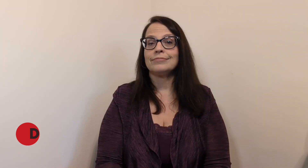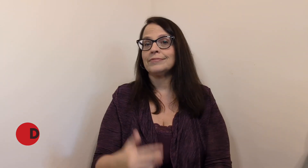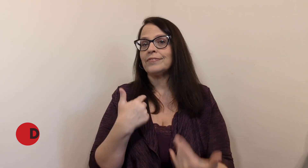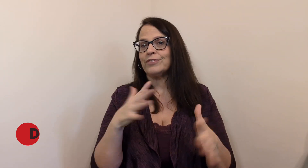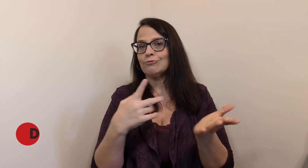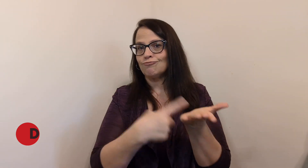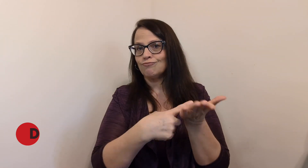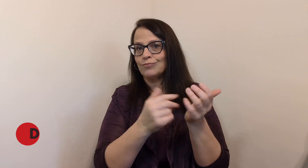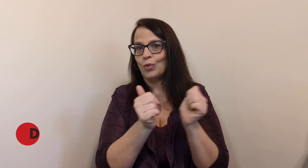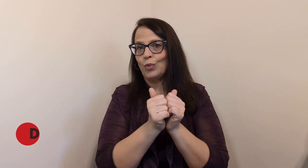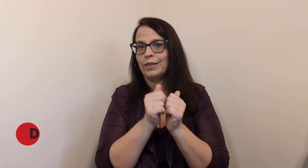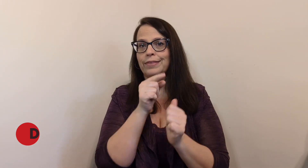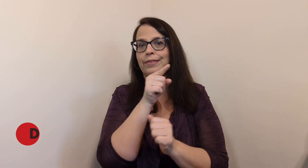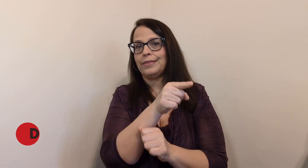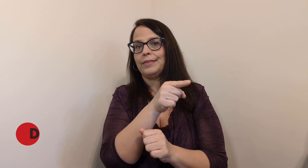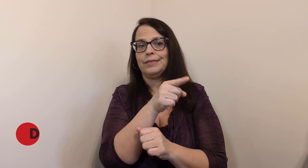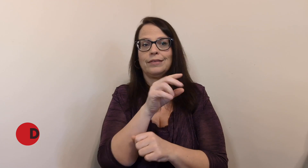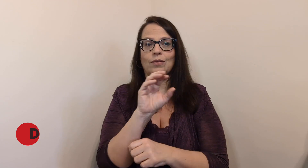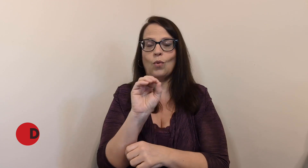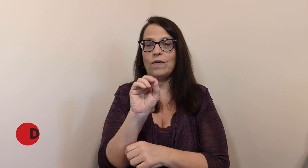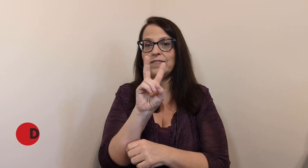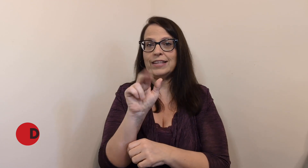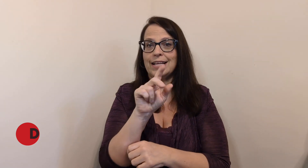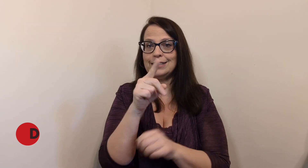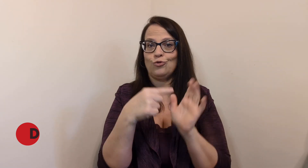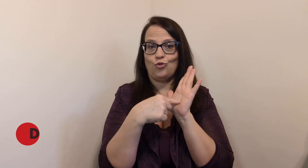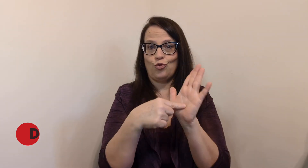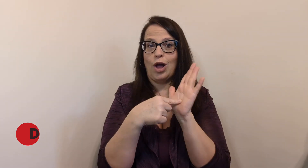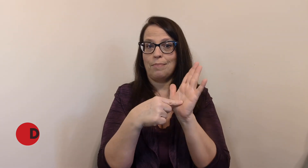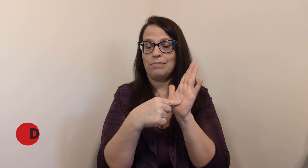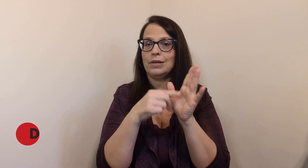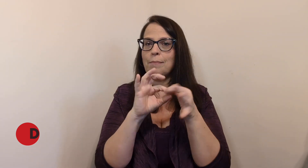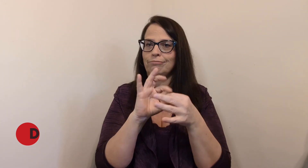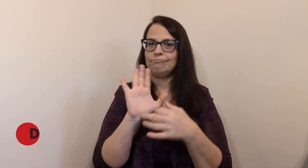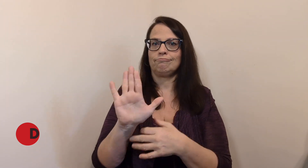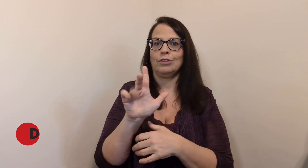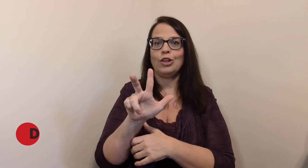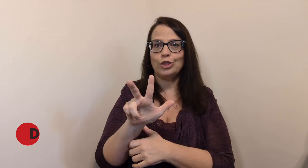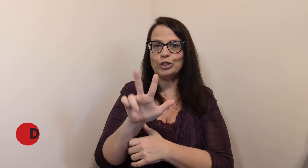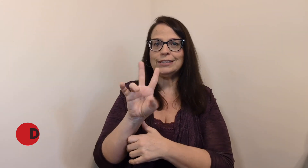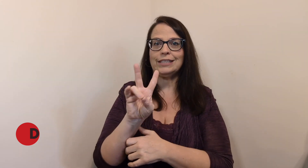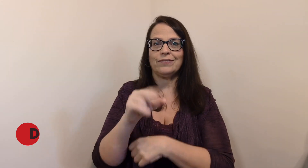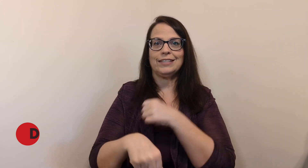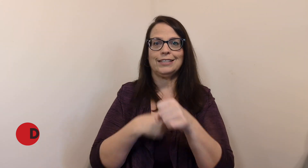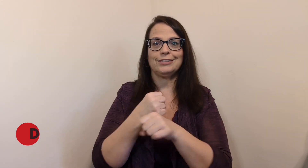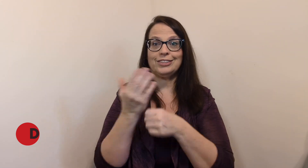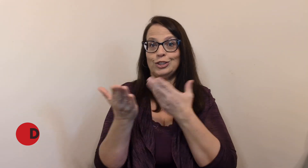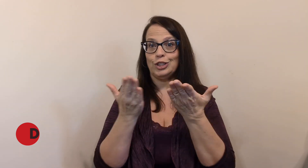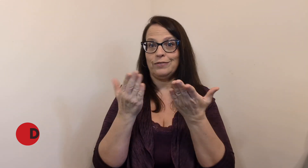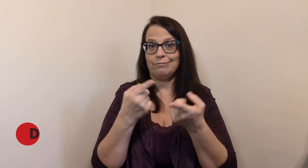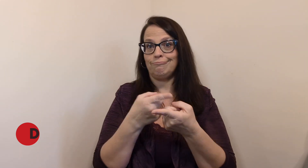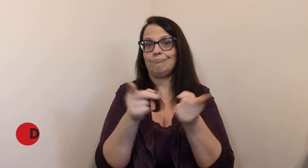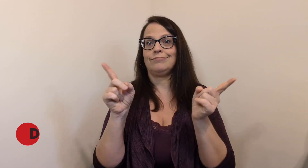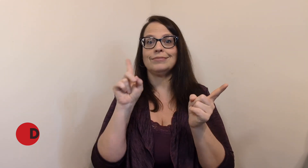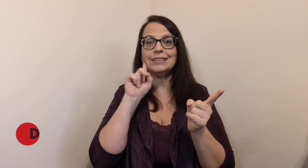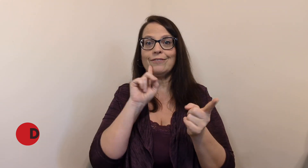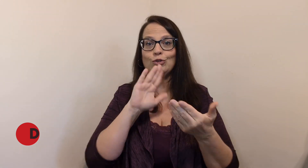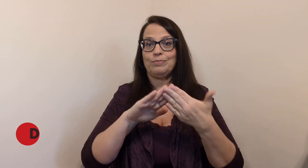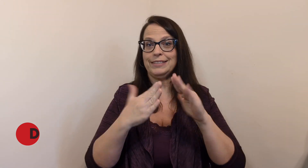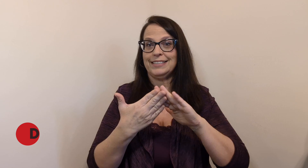I spoke with an OVAD representative about their 37 years of service to the Deaf Community.